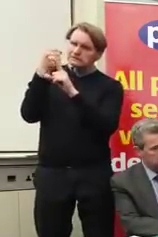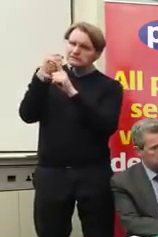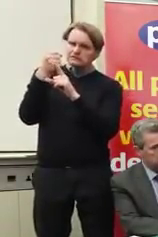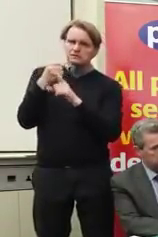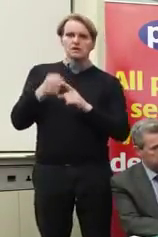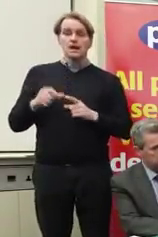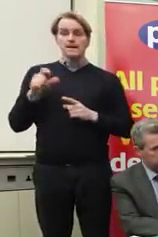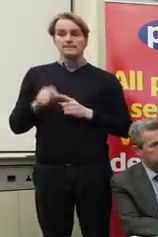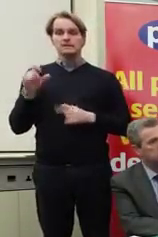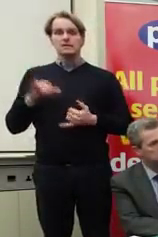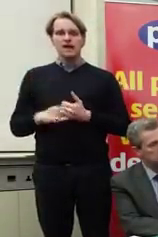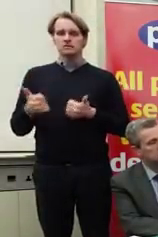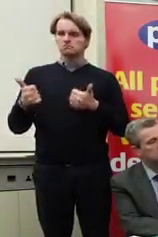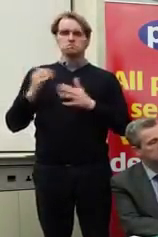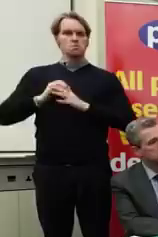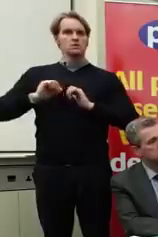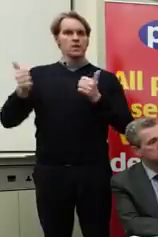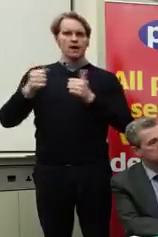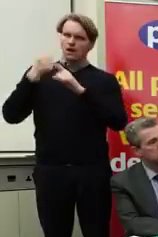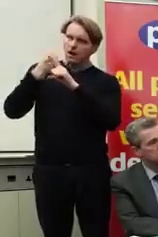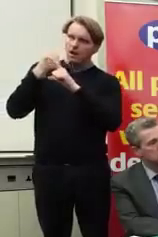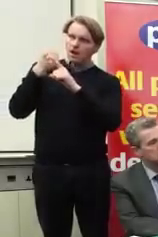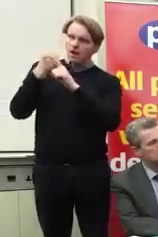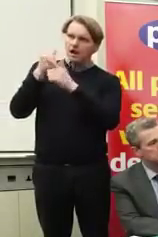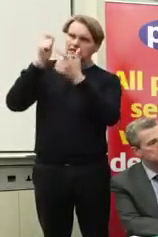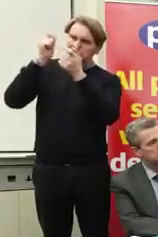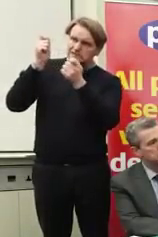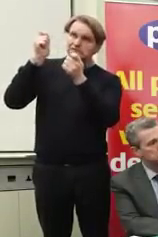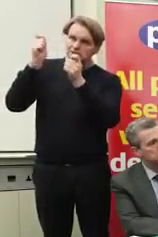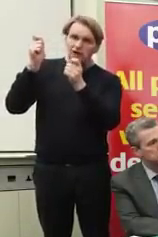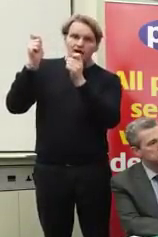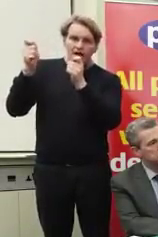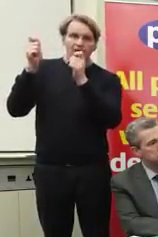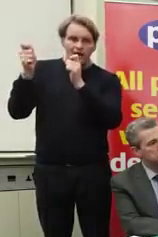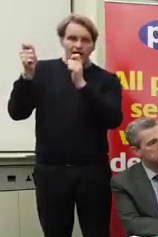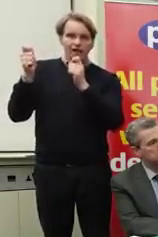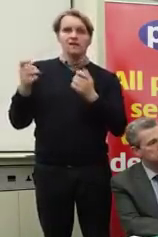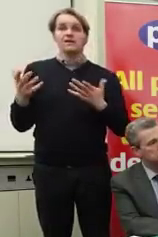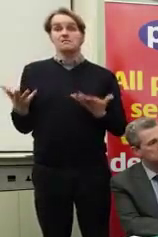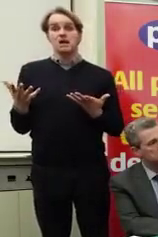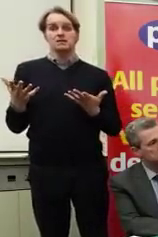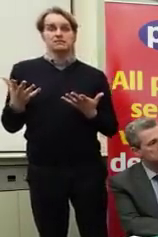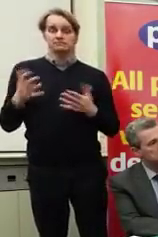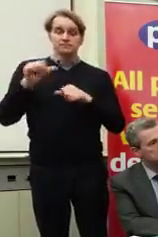has been effective over the years and is increasingly effective. I don't know, you make the point, I don't know when the next general election is